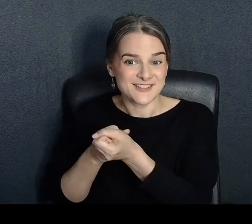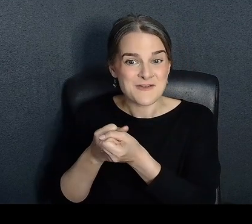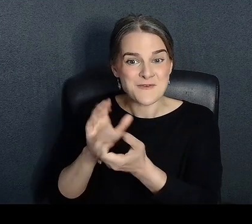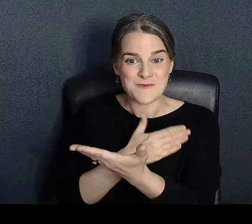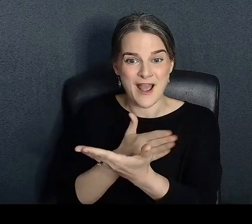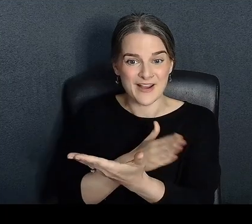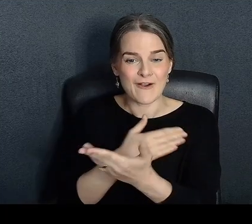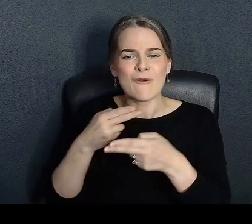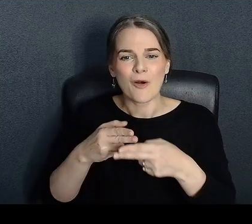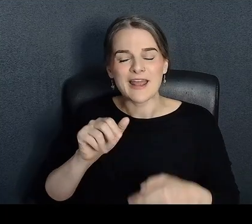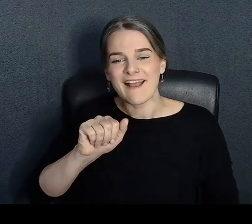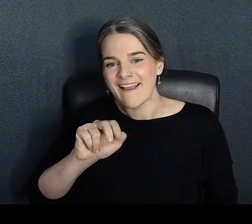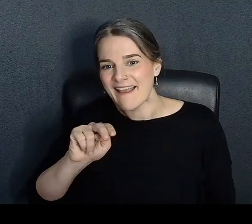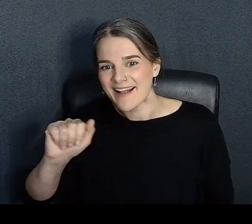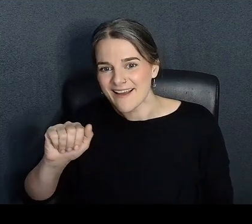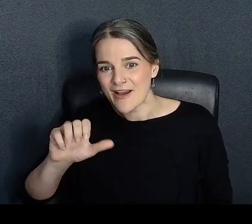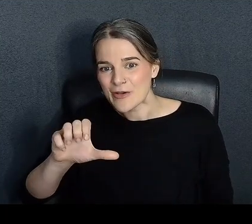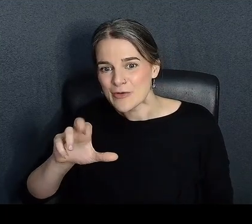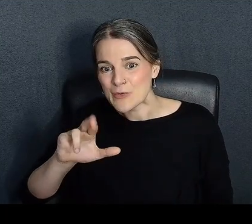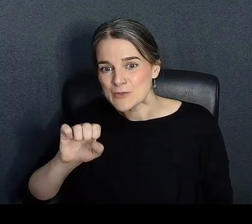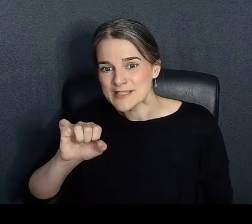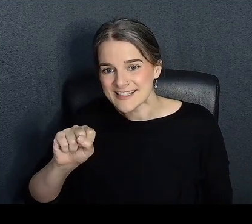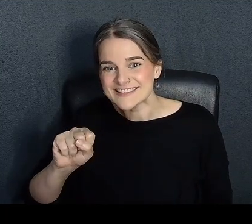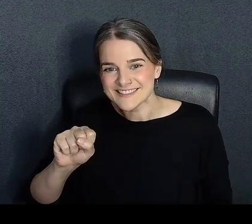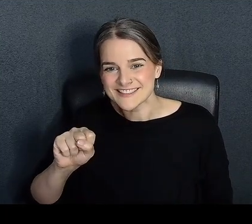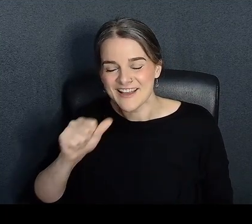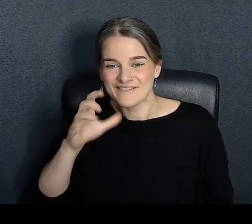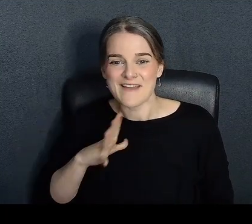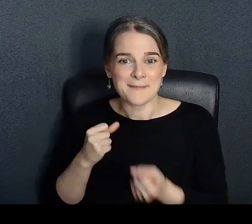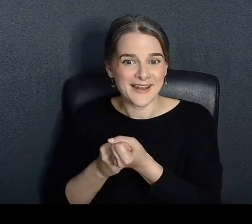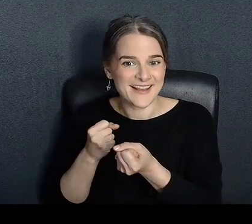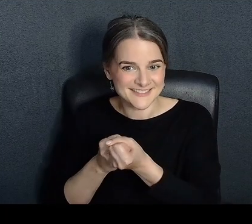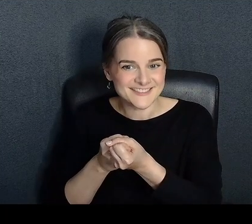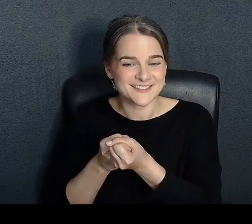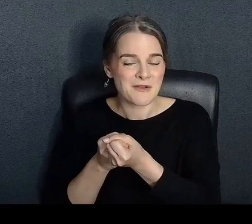If you don't know that, you might want to look it up. She is also actively learning American Sign Language,